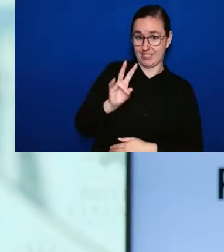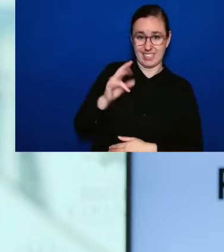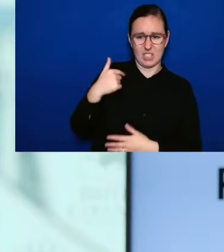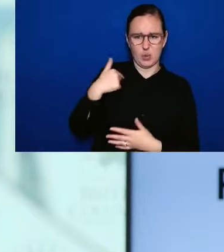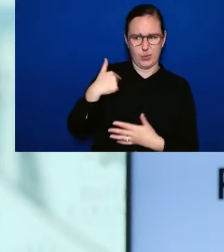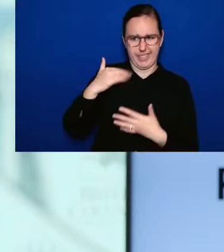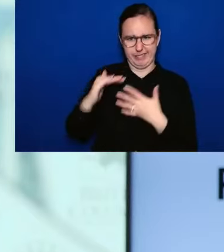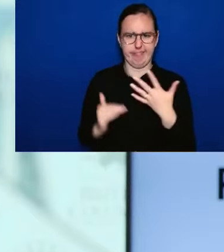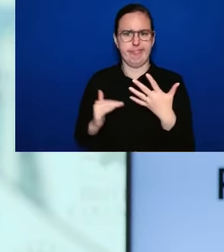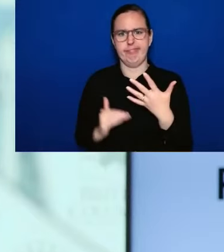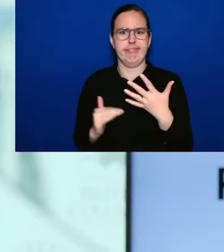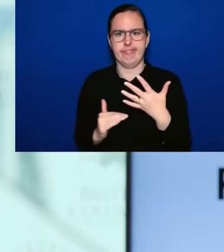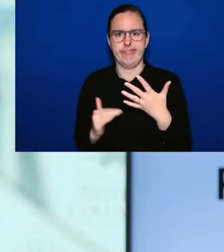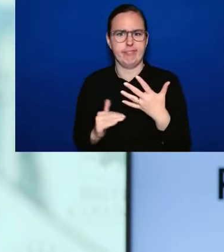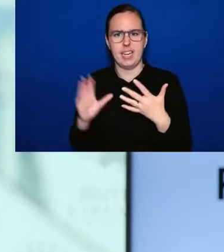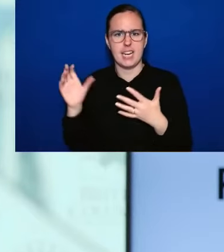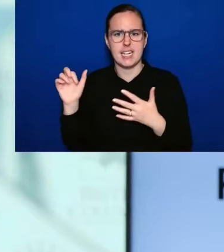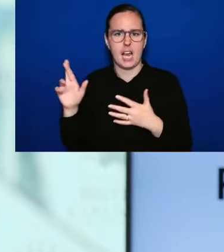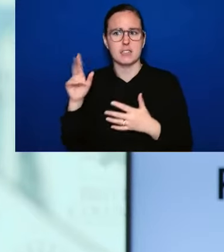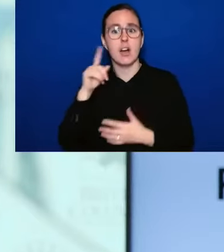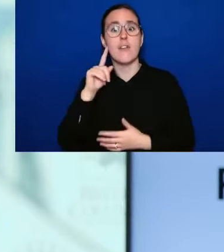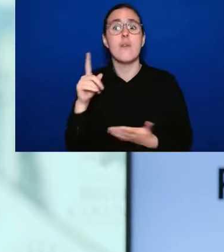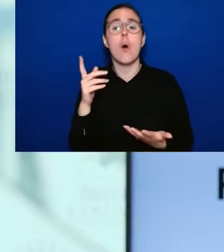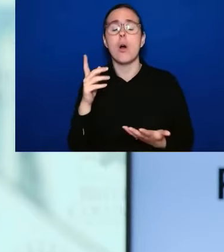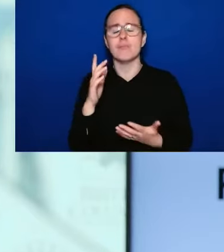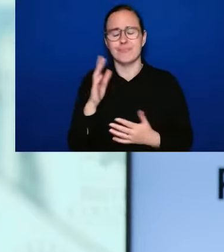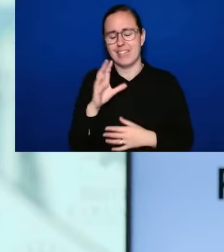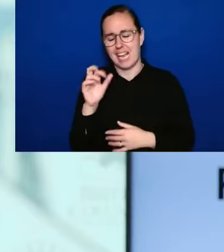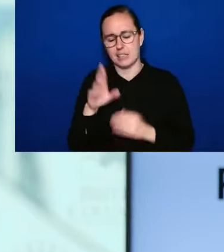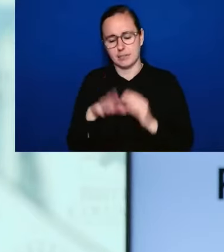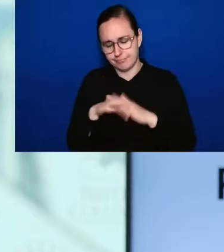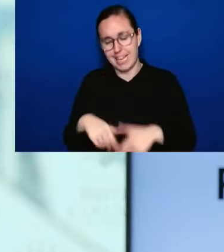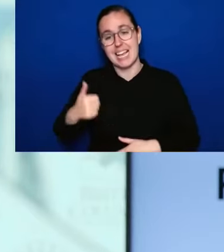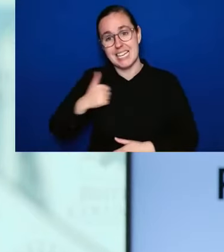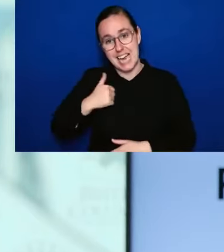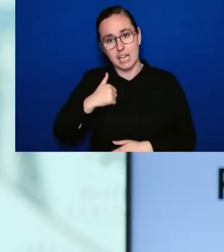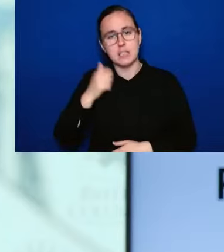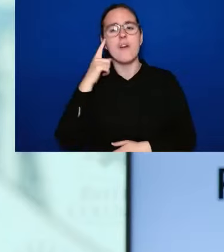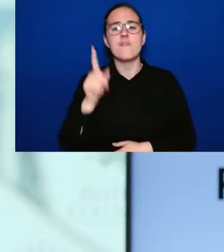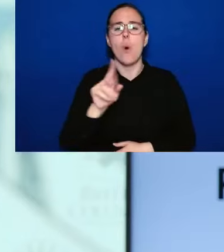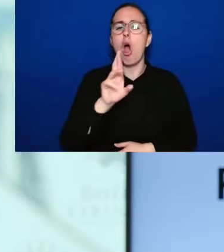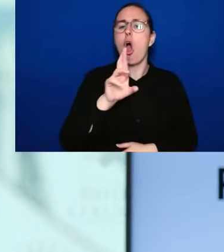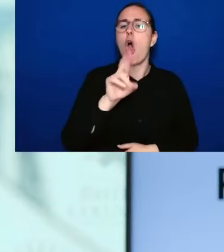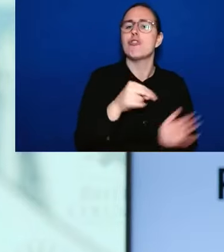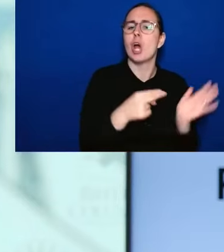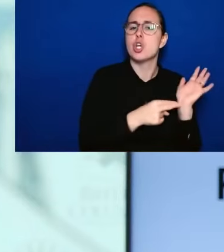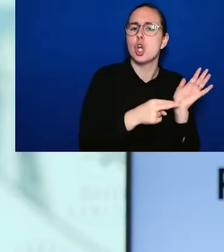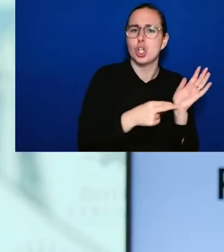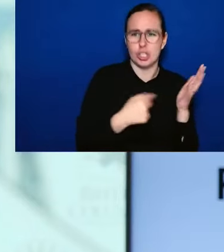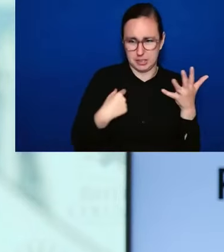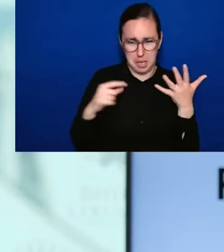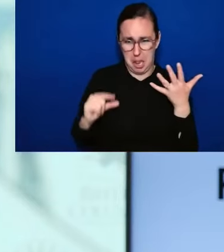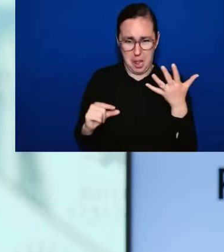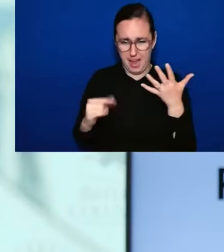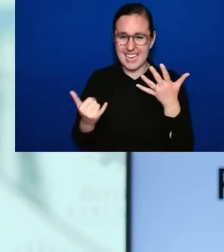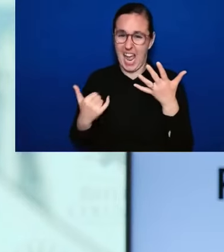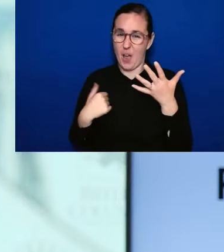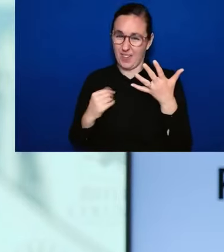And that didn't put us in a good position to deal with circumstances we're working to change that we've led. The